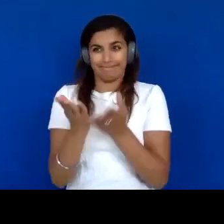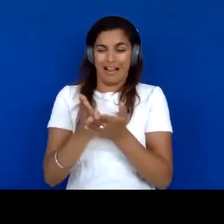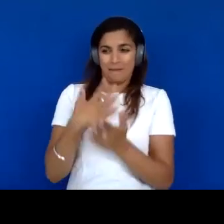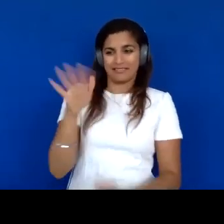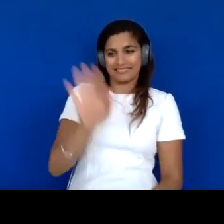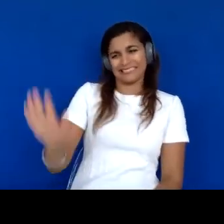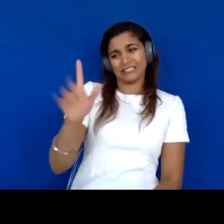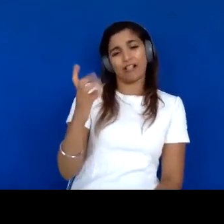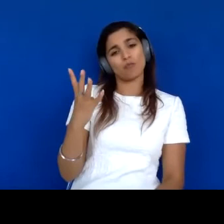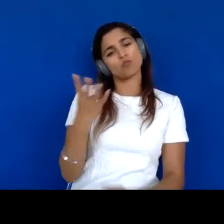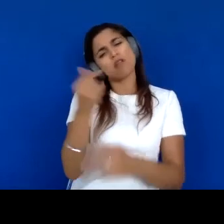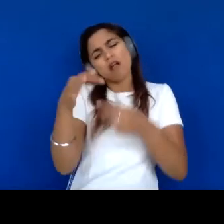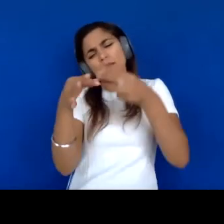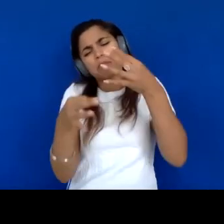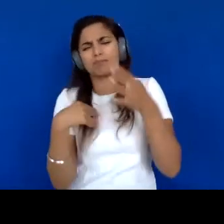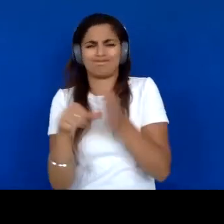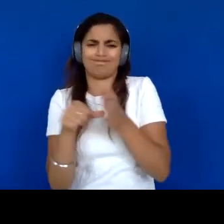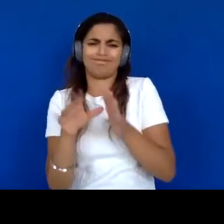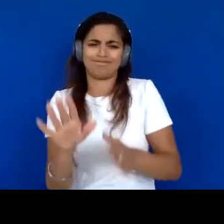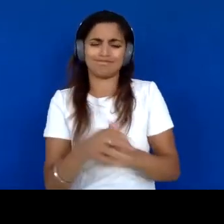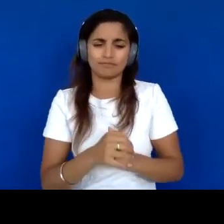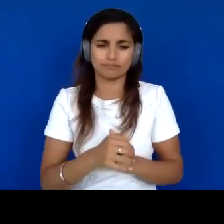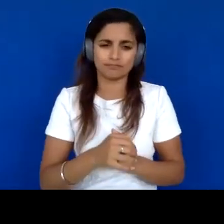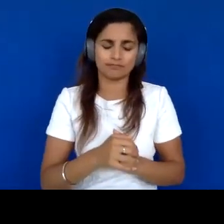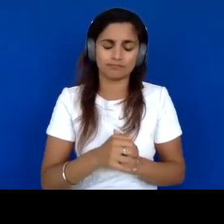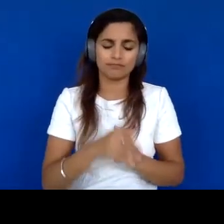one of the main issues I have is today with what I perceived to be a lack of